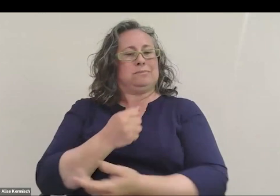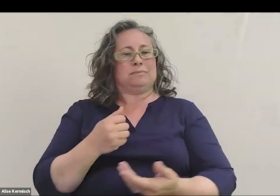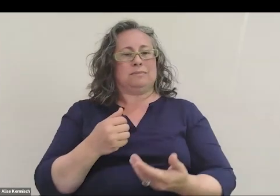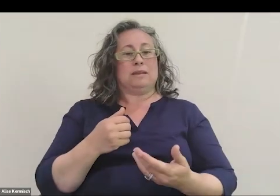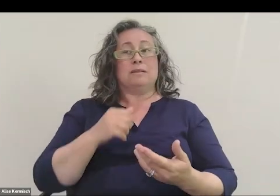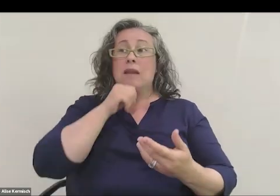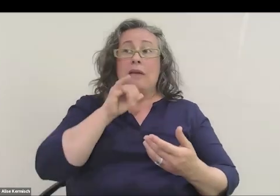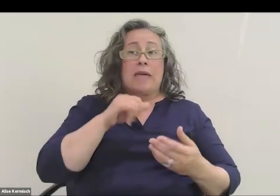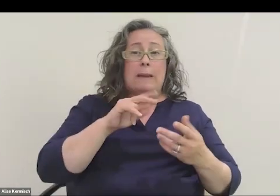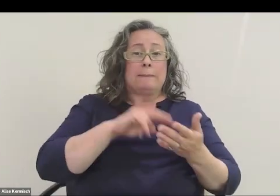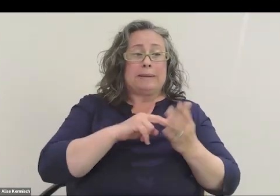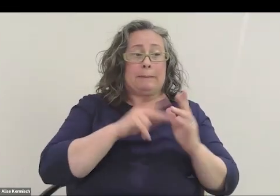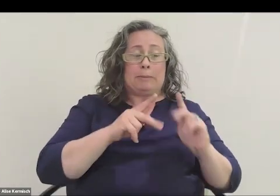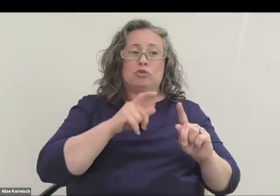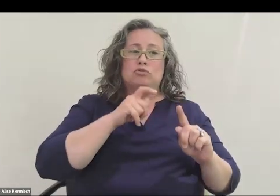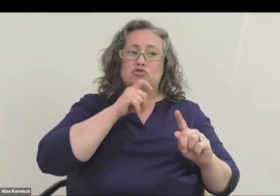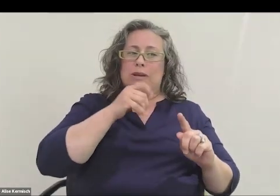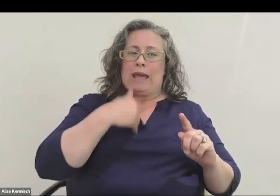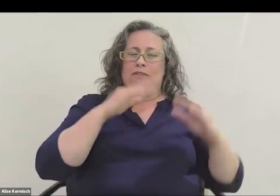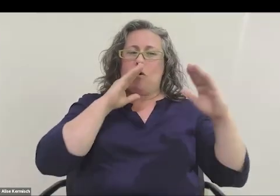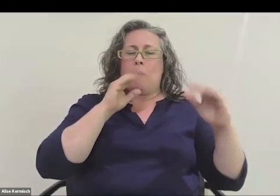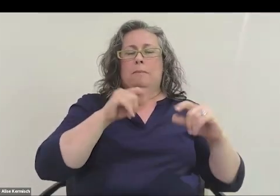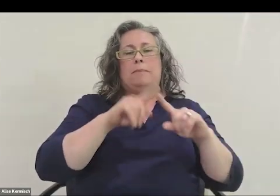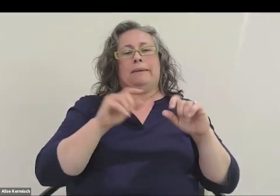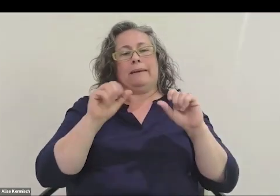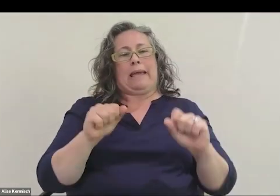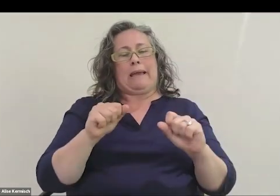but it can prevent you from adjusting to your circumstances